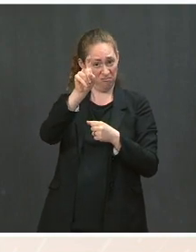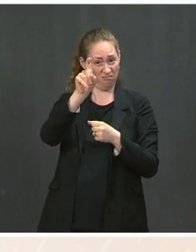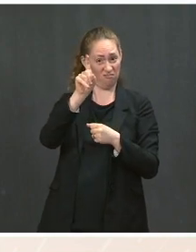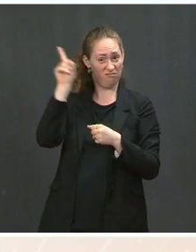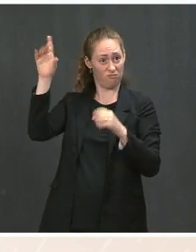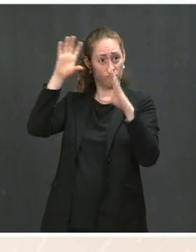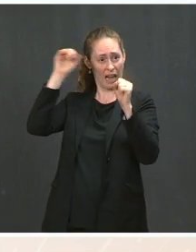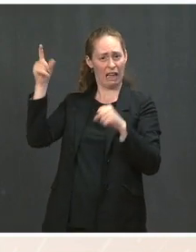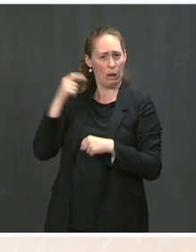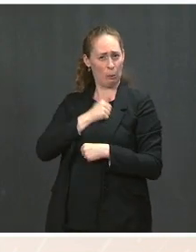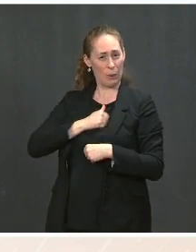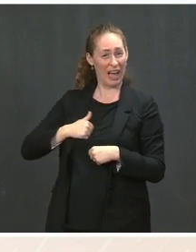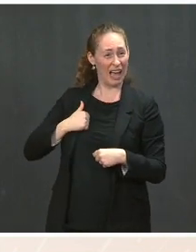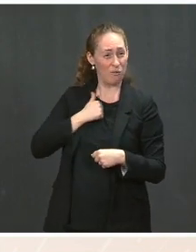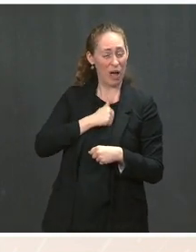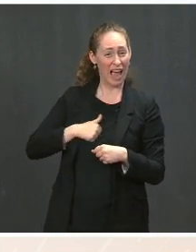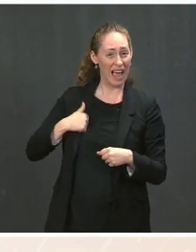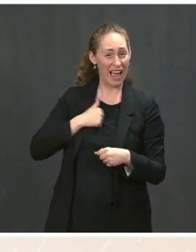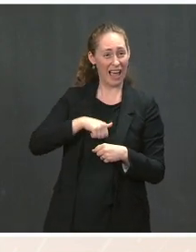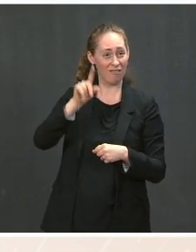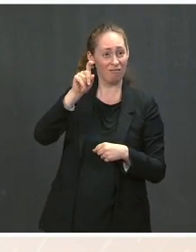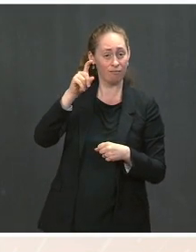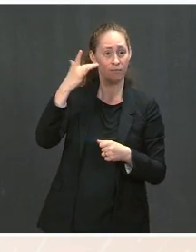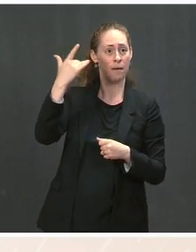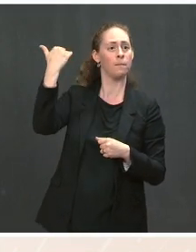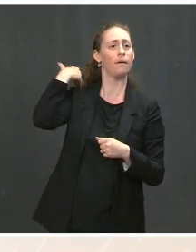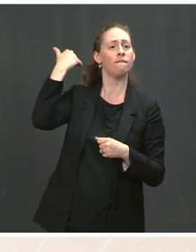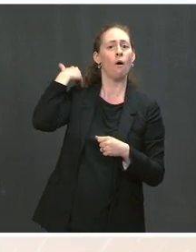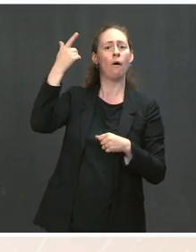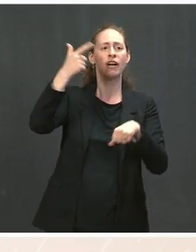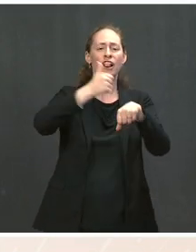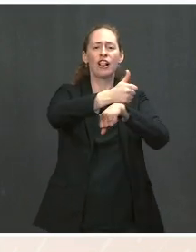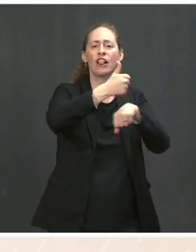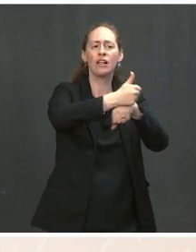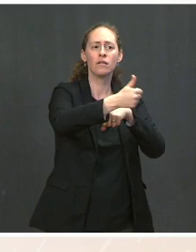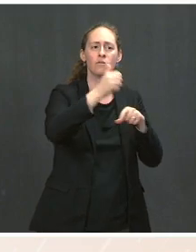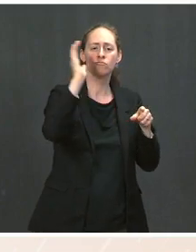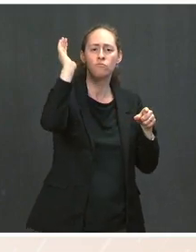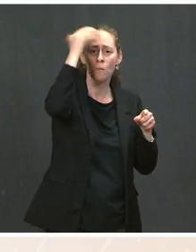for not taking action related to the Russian bounties? Ms. Psaki: Well, I'm not going to speak to the previous administration.